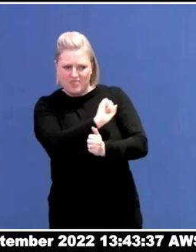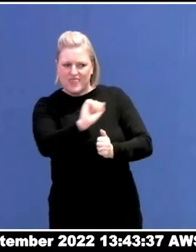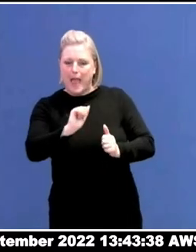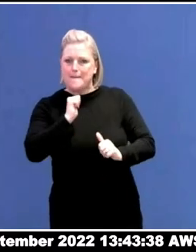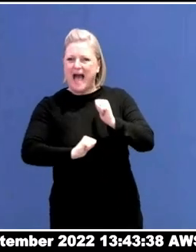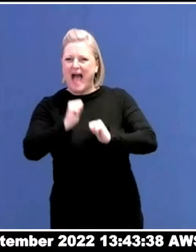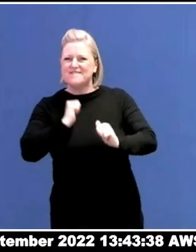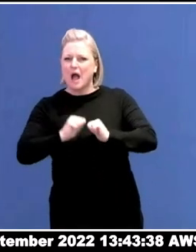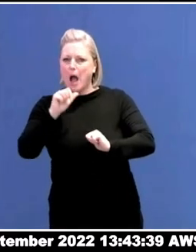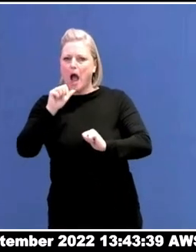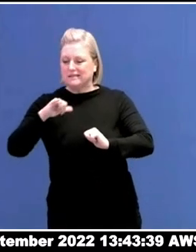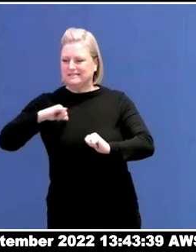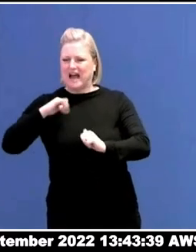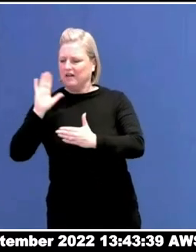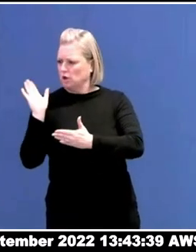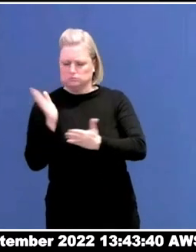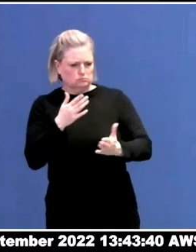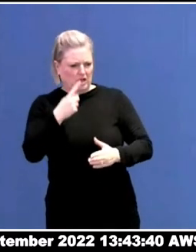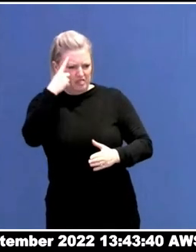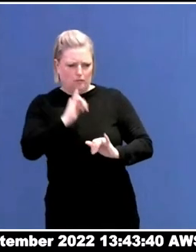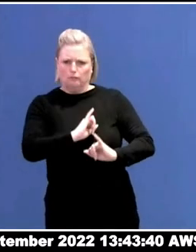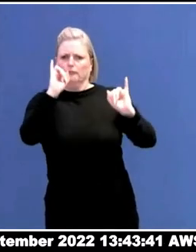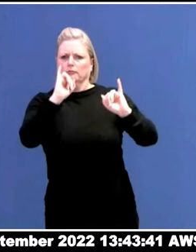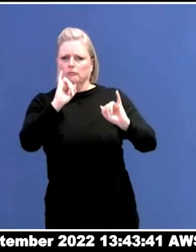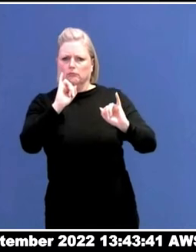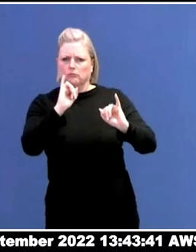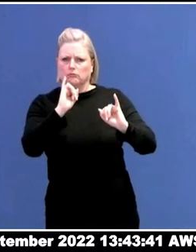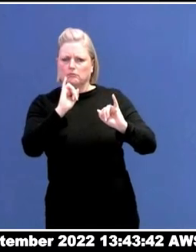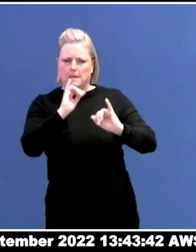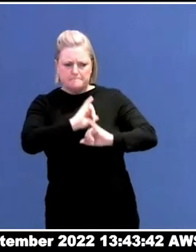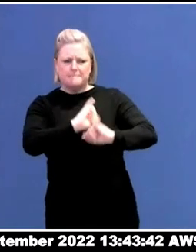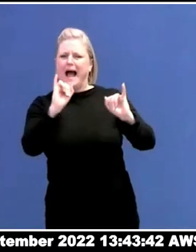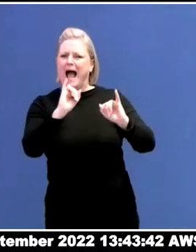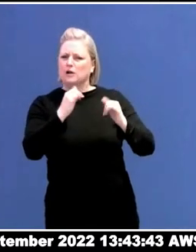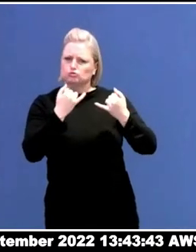disobedience. They think they are "acting up." And as a result, their responses,